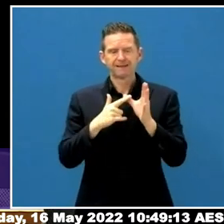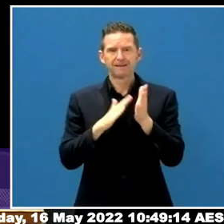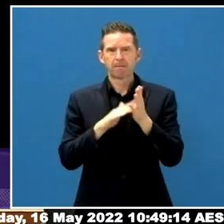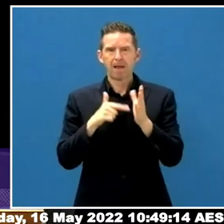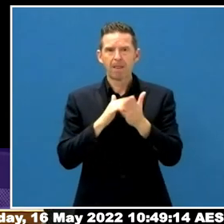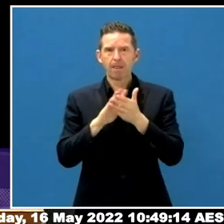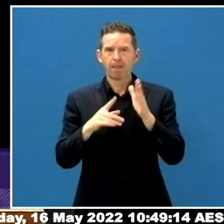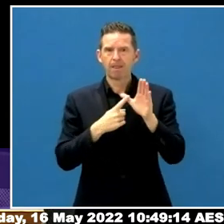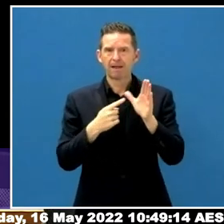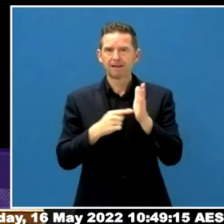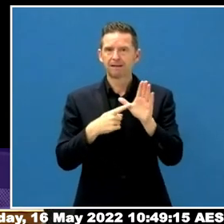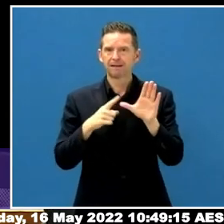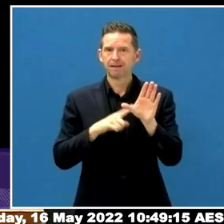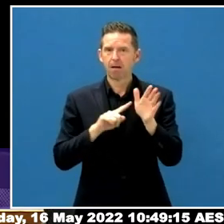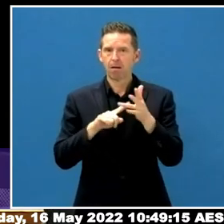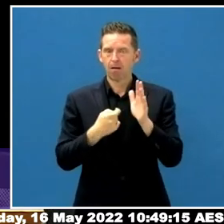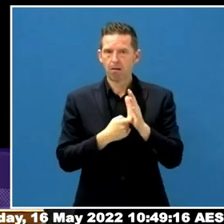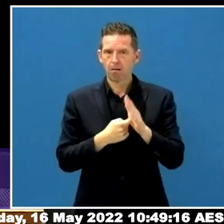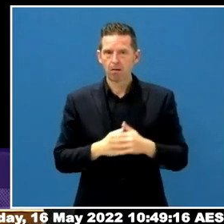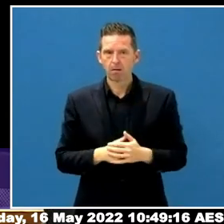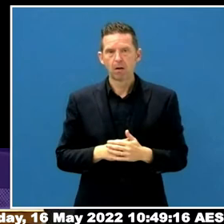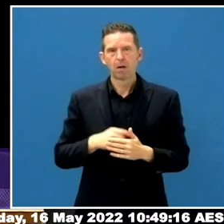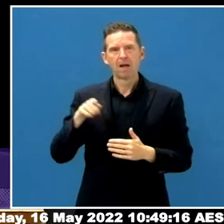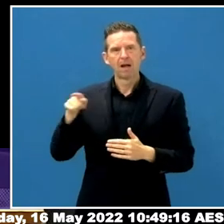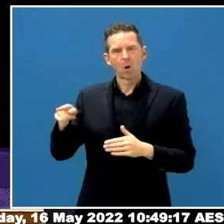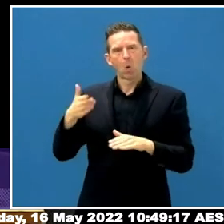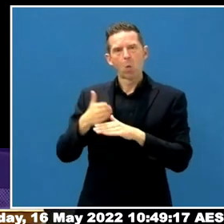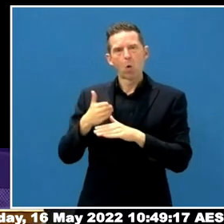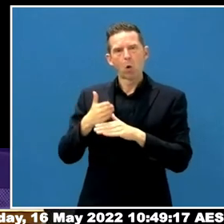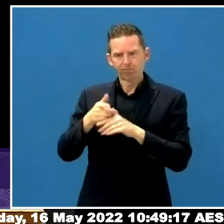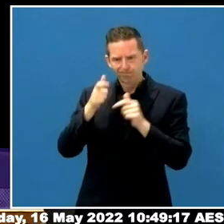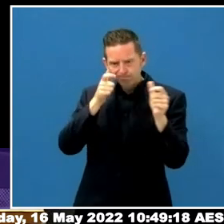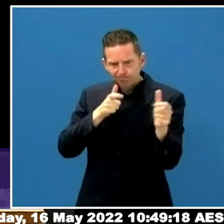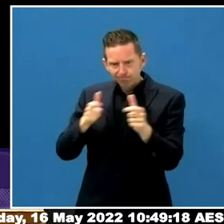Samantha Taylor is the current Registrar of the NDIS Quality and Safeguards Commission,